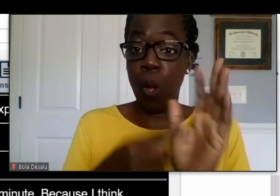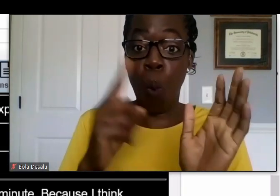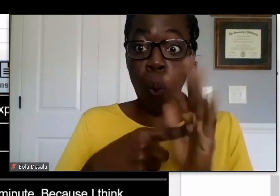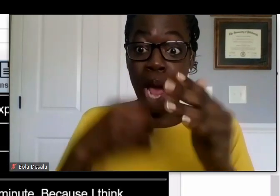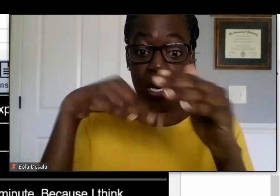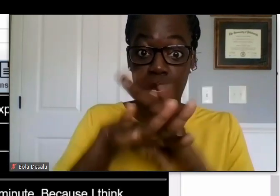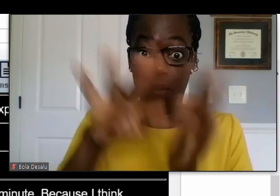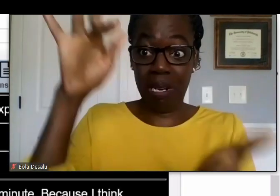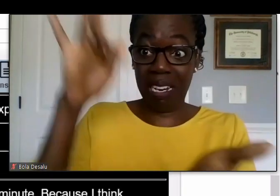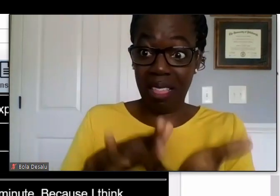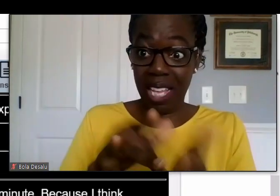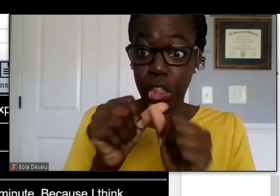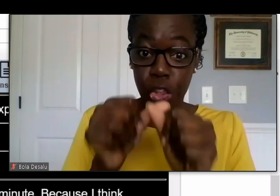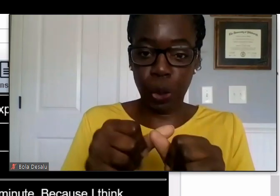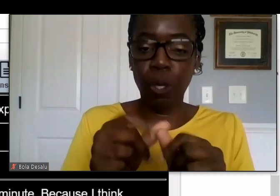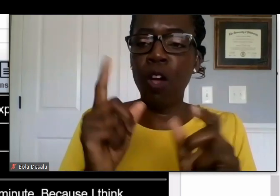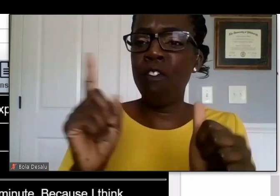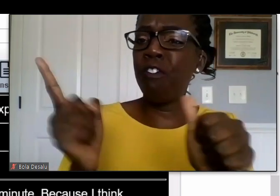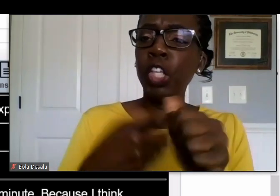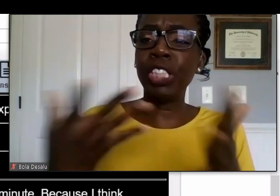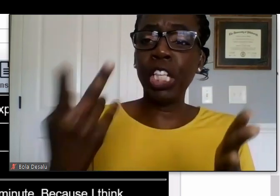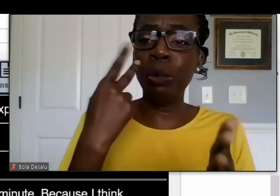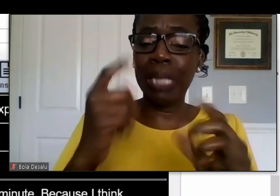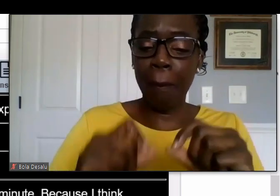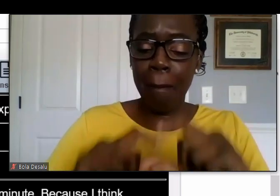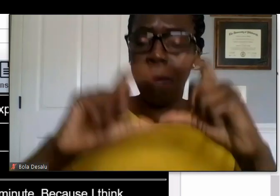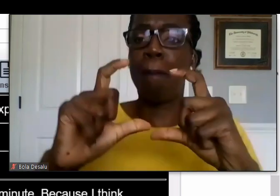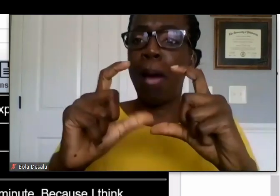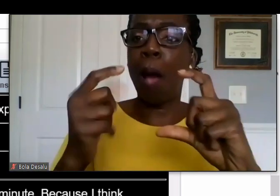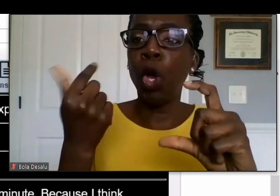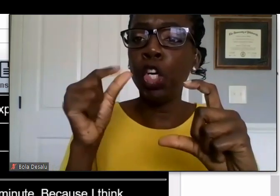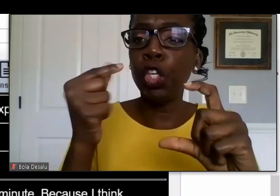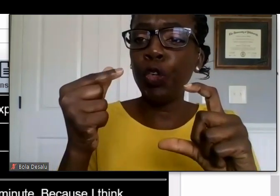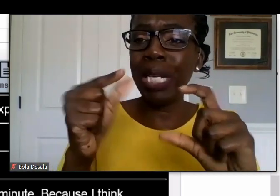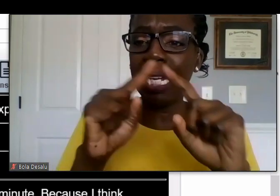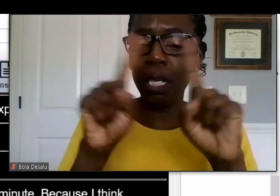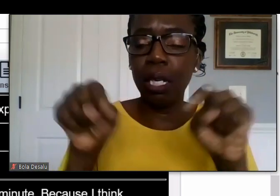So this is a demo. Once you click continue the first thing you see is a